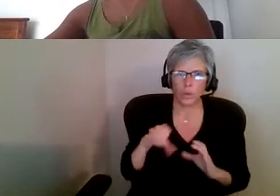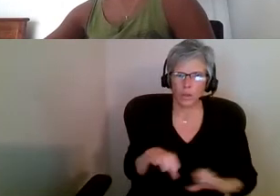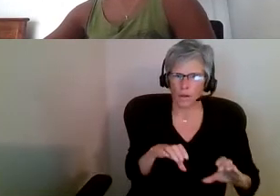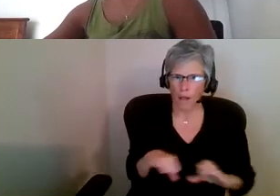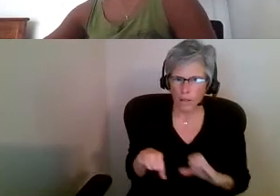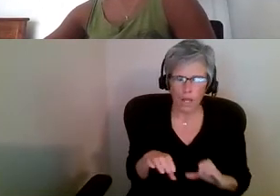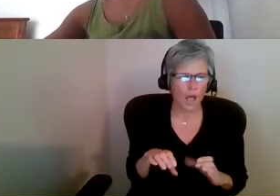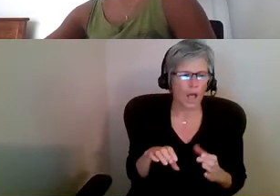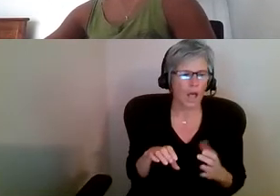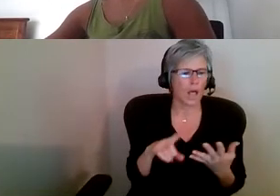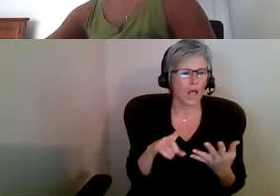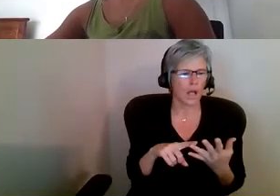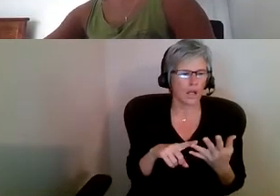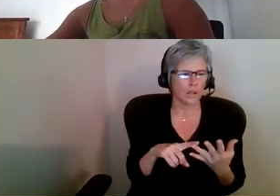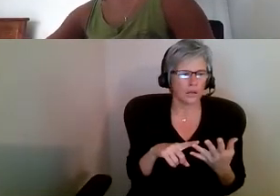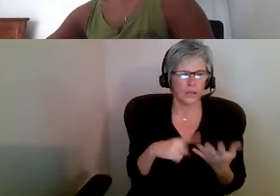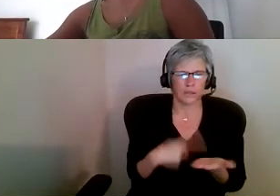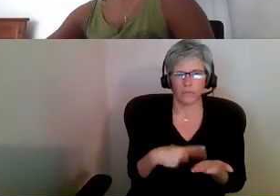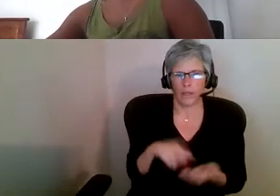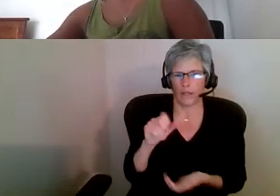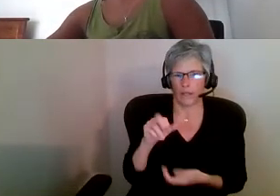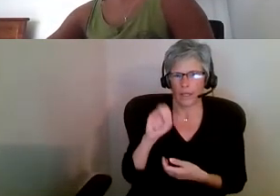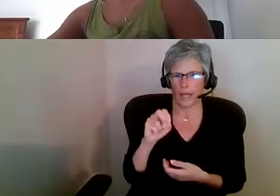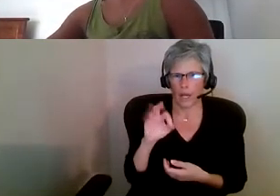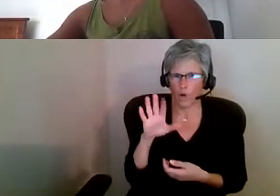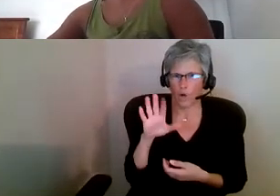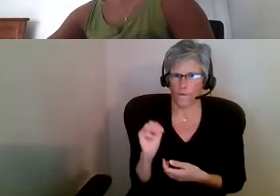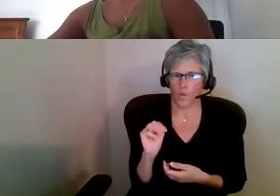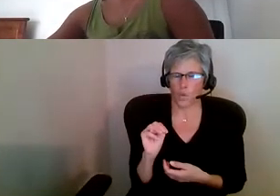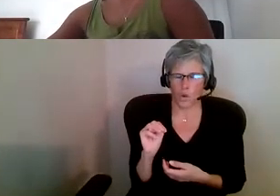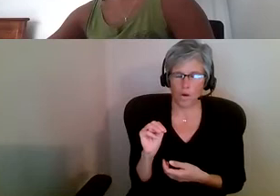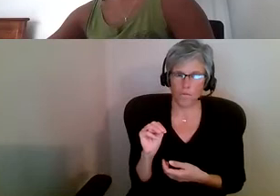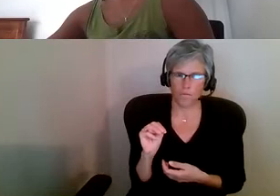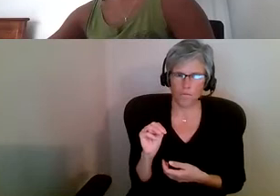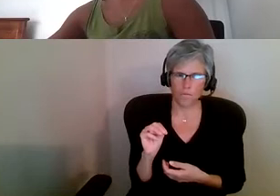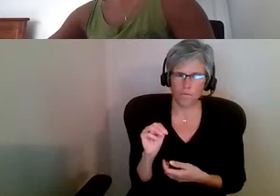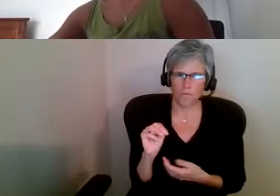It talks about the care form so it's a good sort of refresher for what you heard today